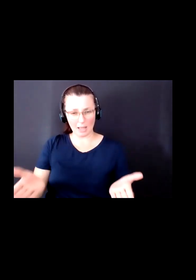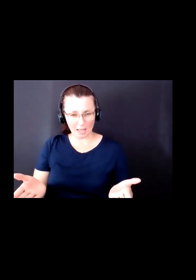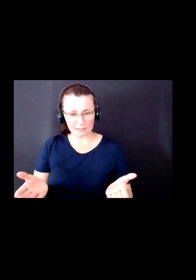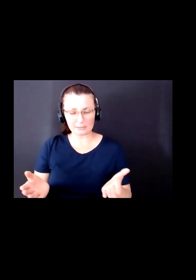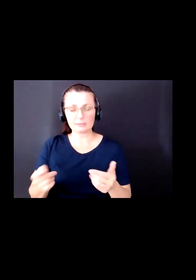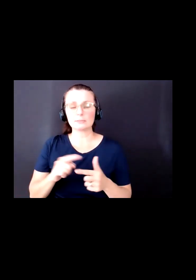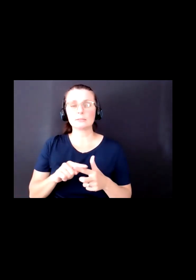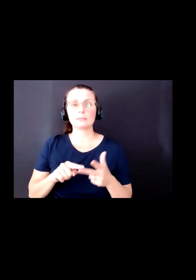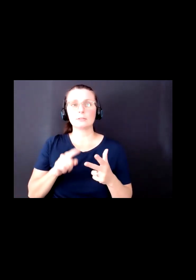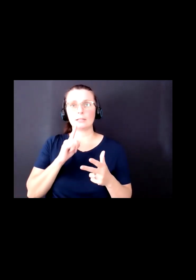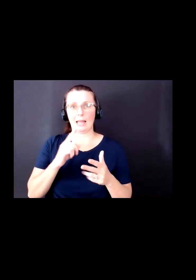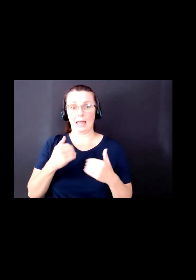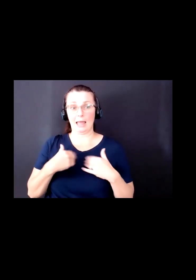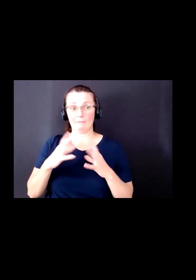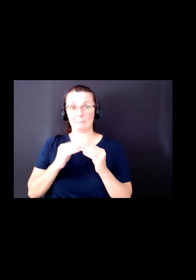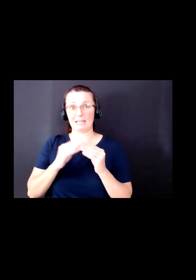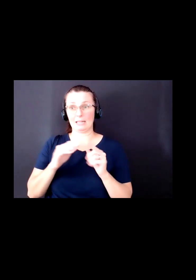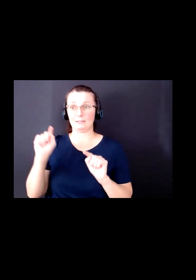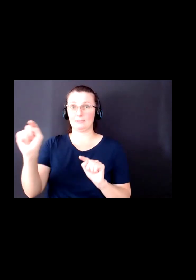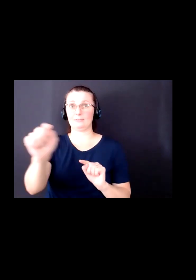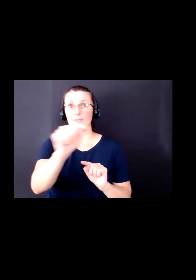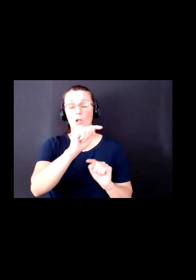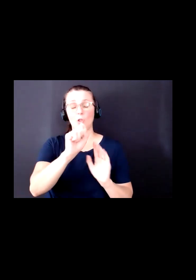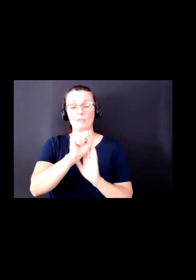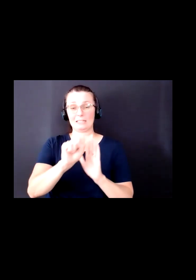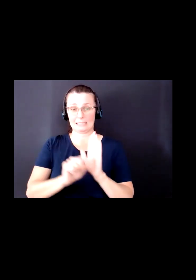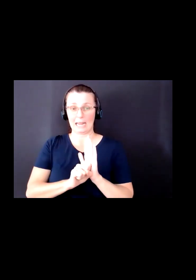meetings convened around the state where local emergency